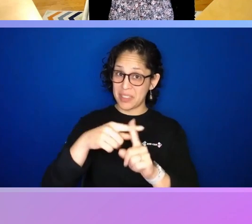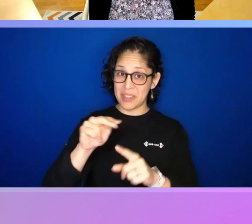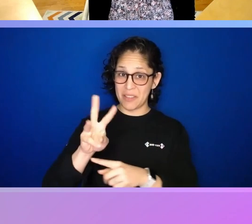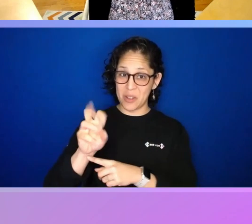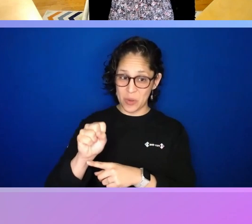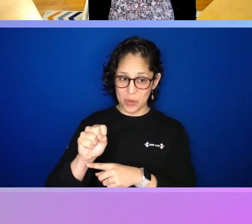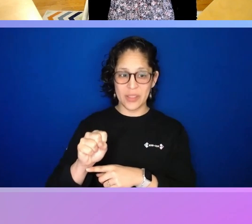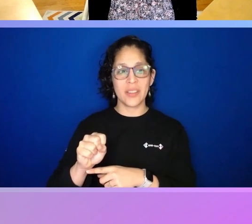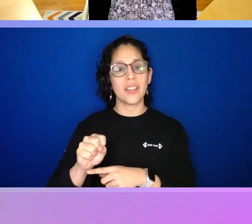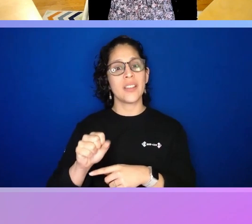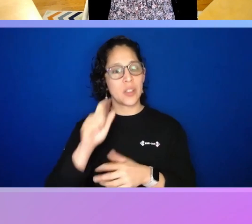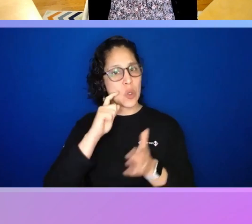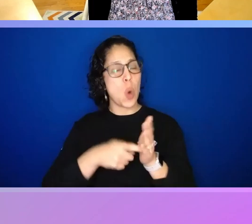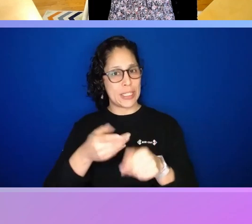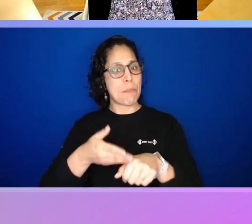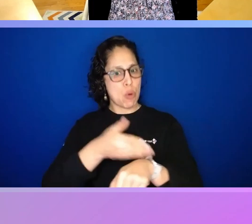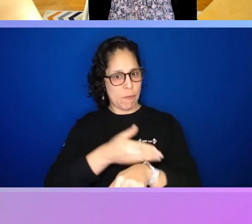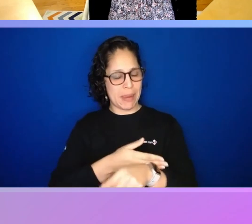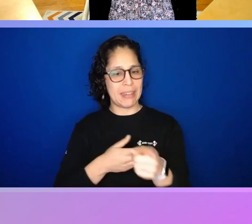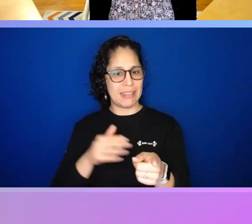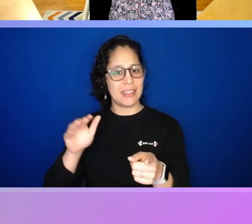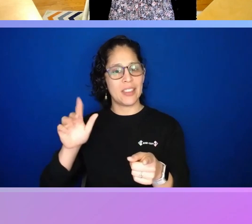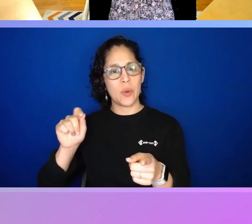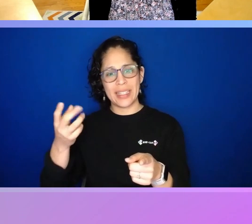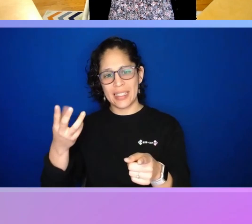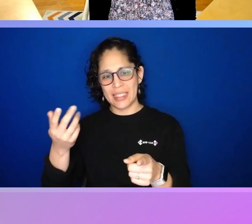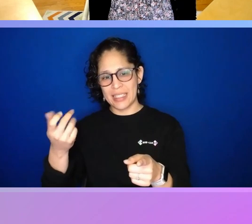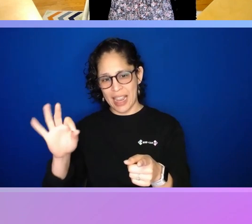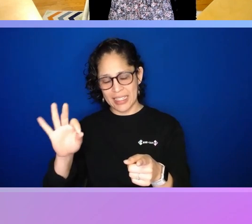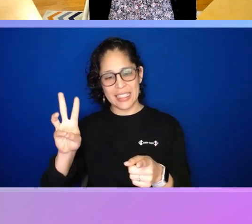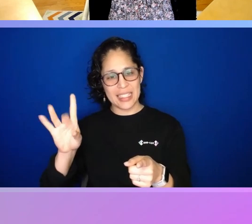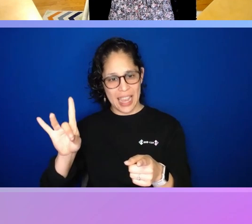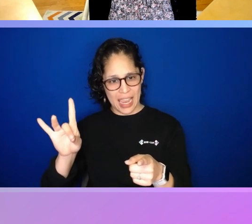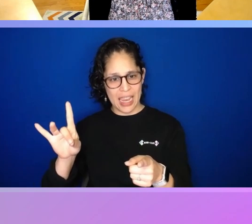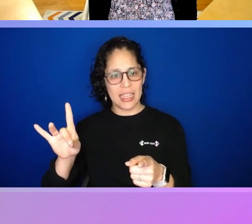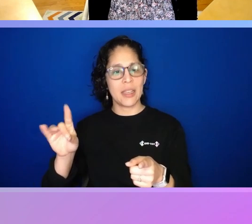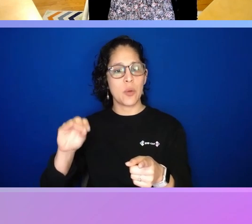they might about not understand might be full coding environment, that the developers working in, they